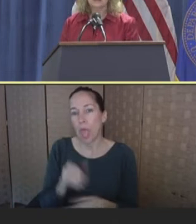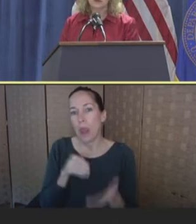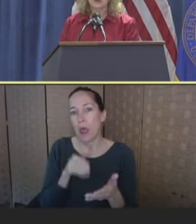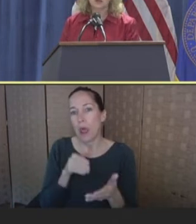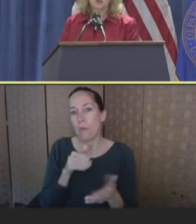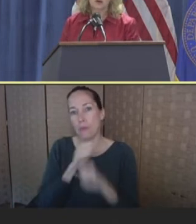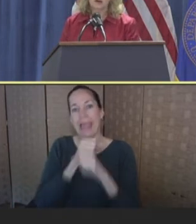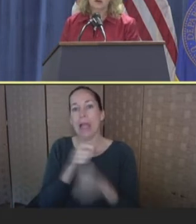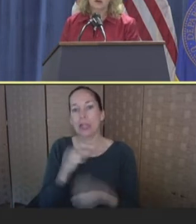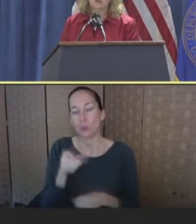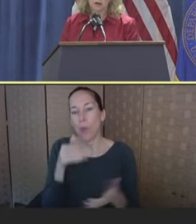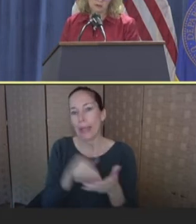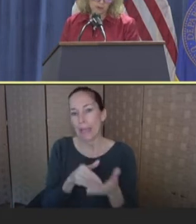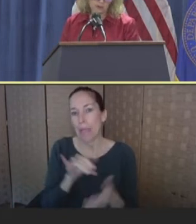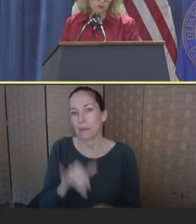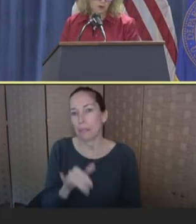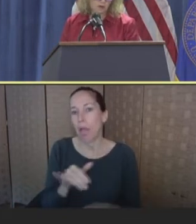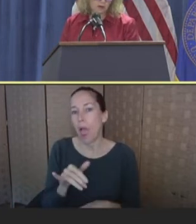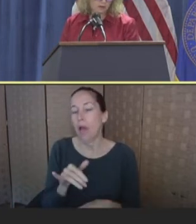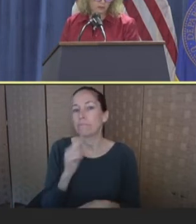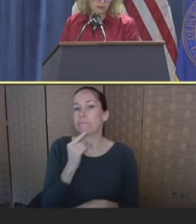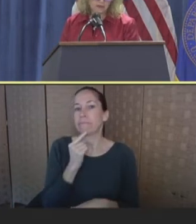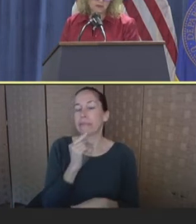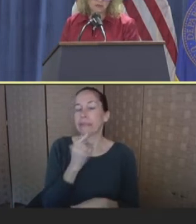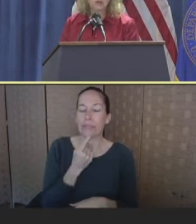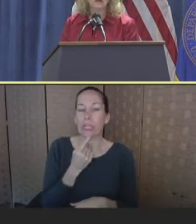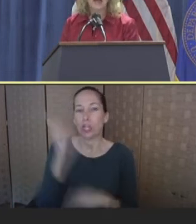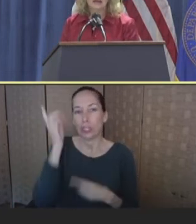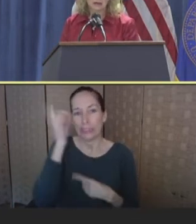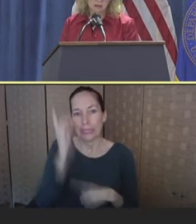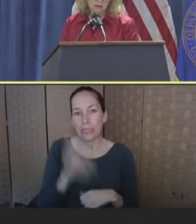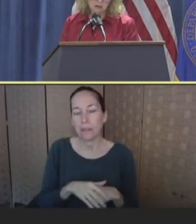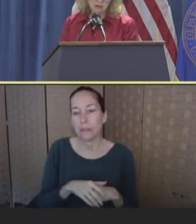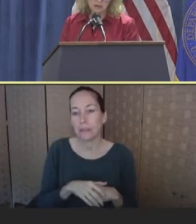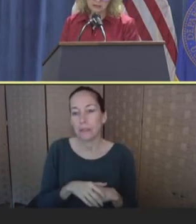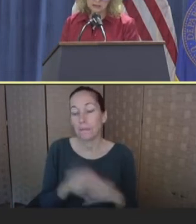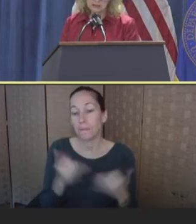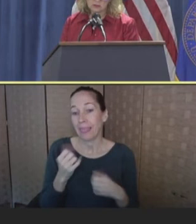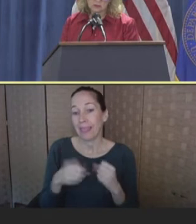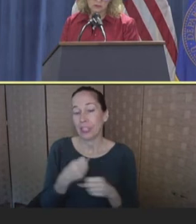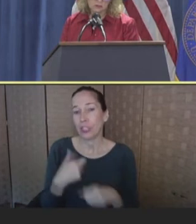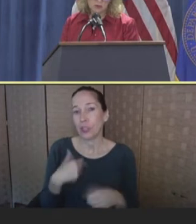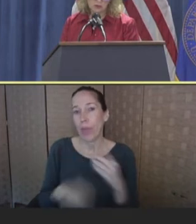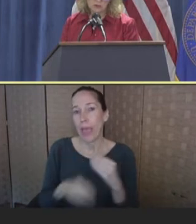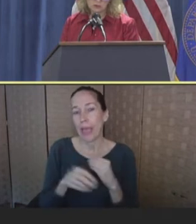WHO, on September 13th this year, added the United States to the list of countries with